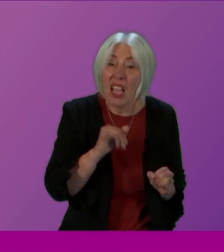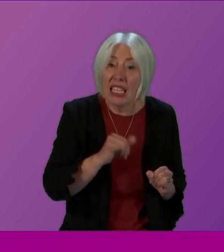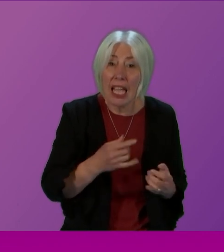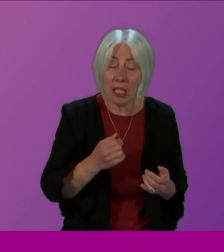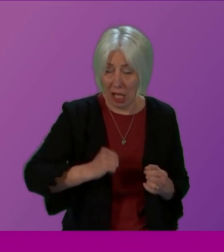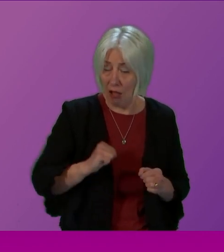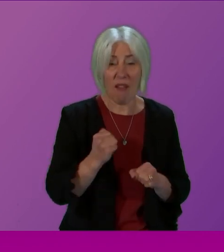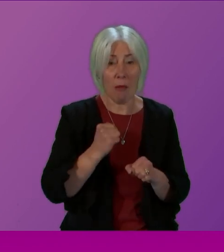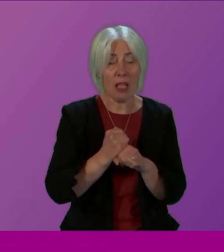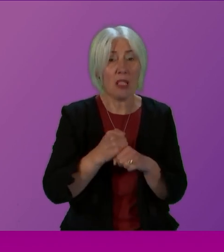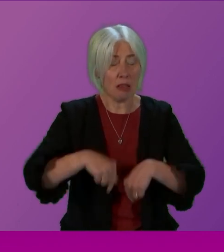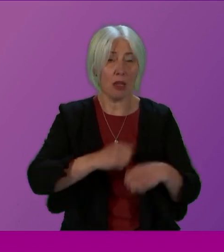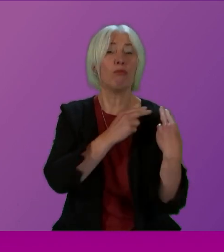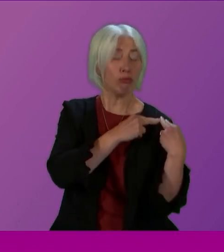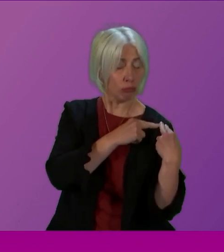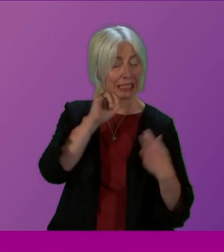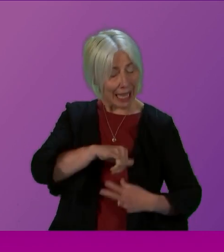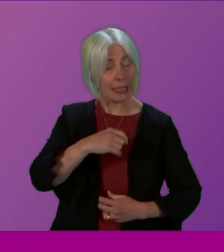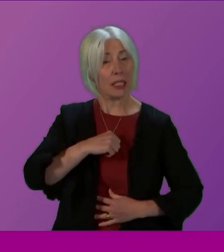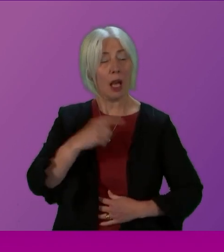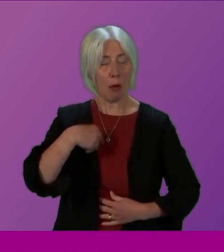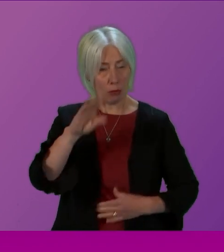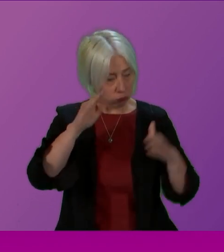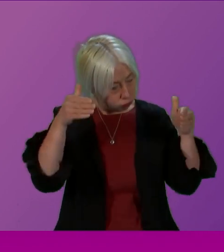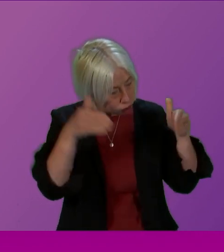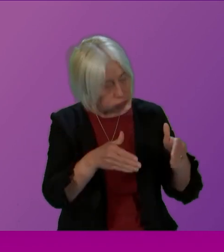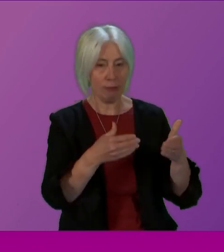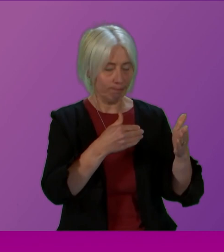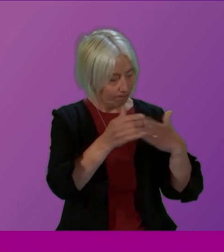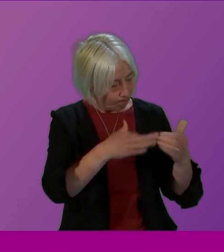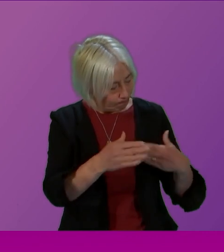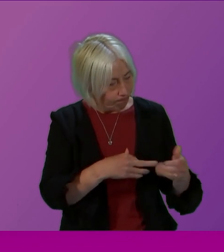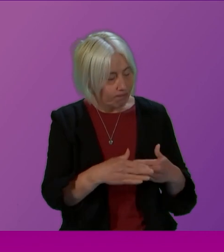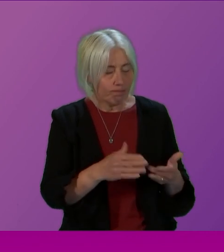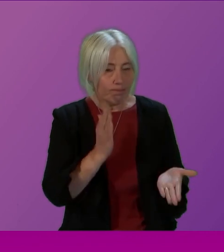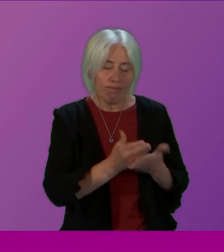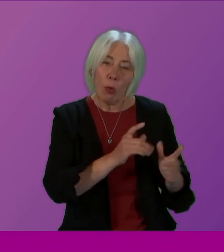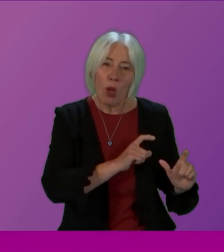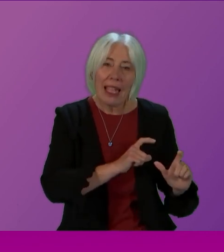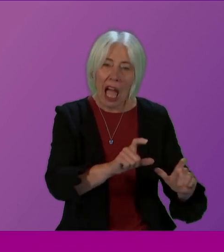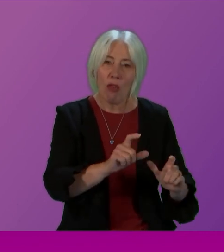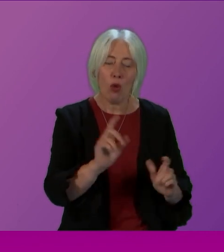accountable for, but we remain focused on addressing those, and we will continue to do that with determination.